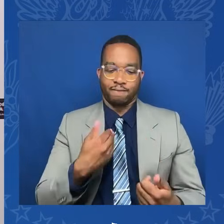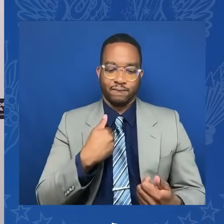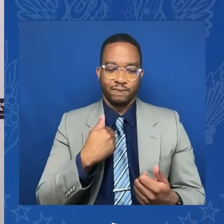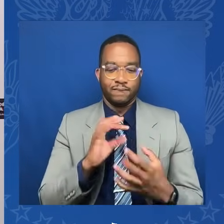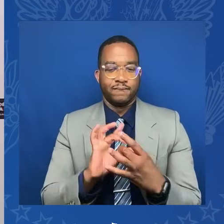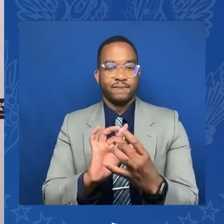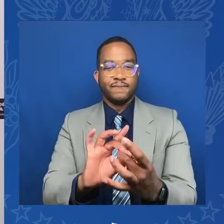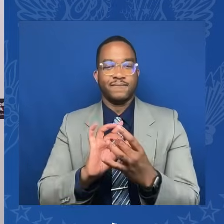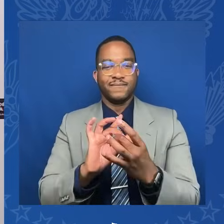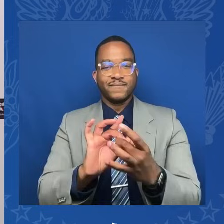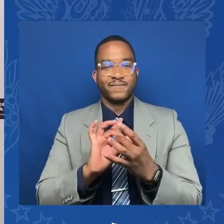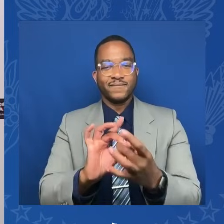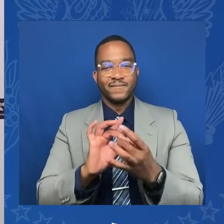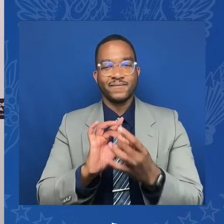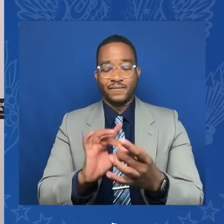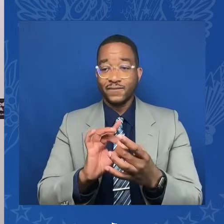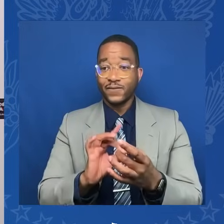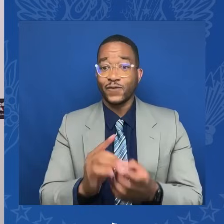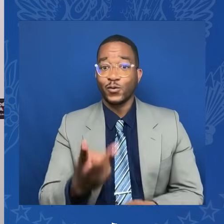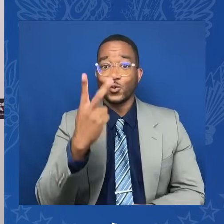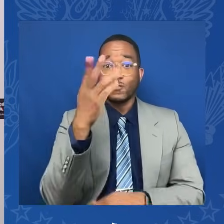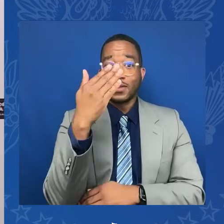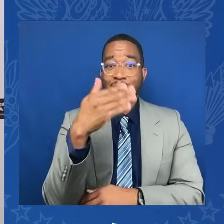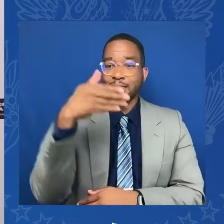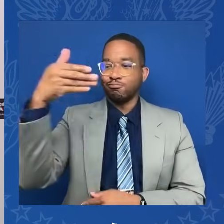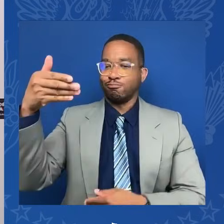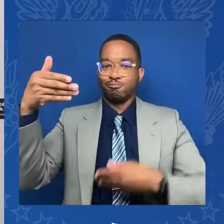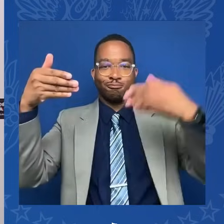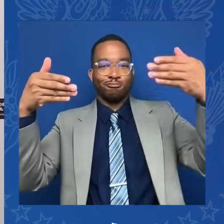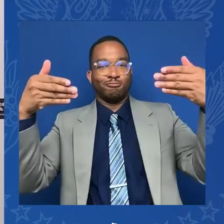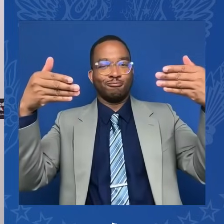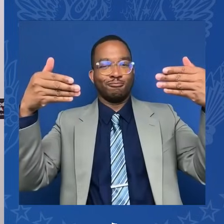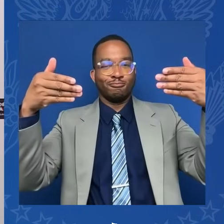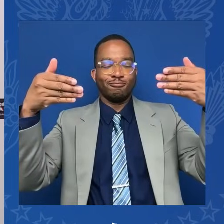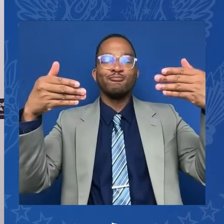So, once again, thank you for your presence. Together with the President,